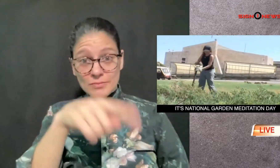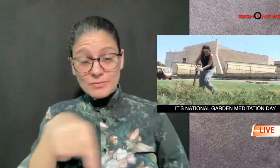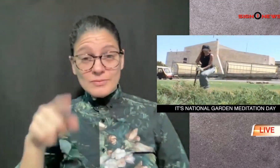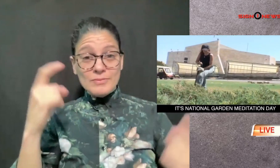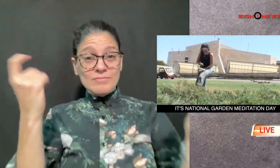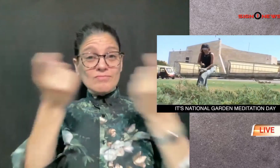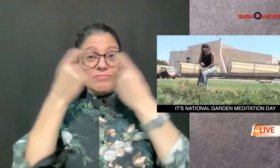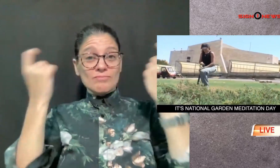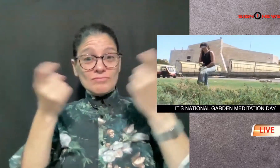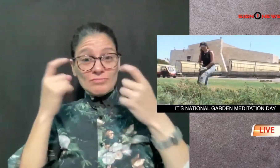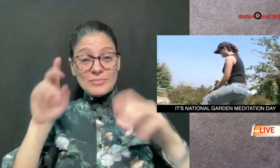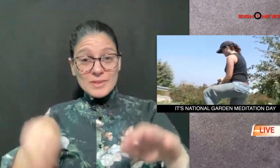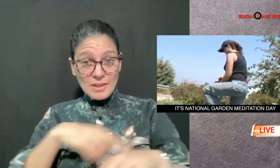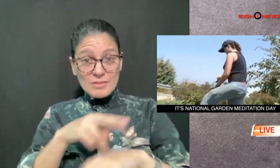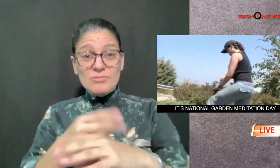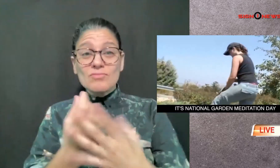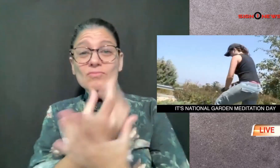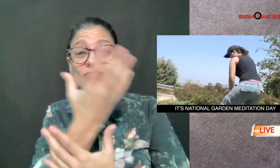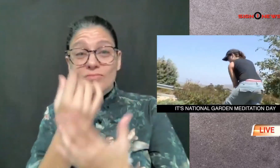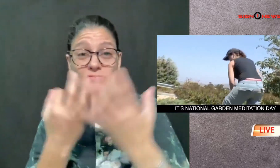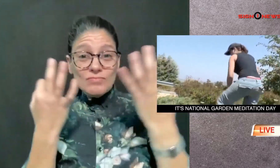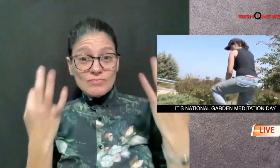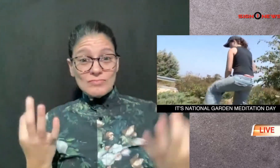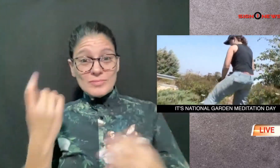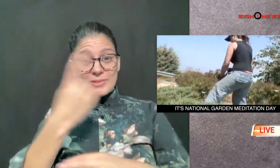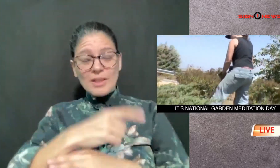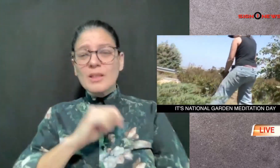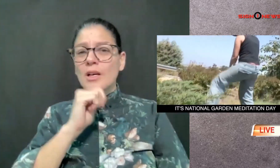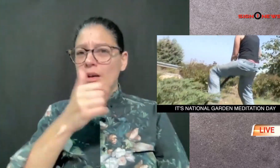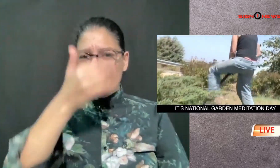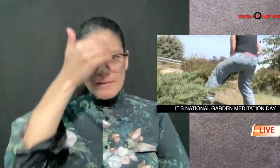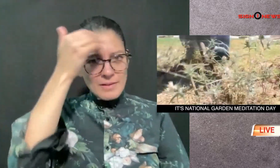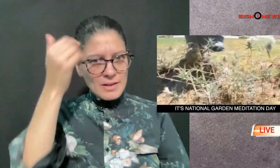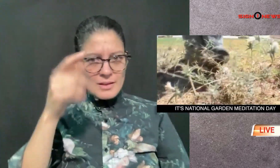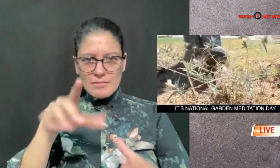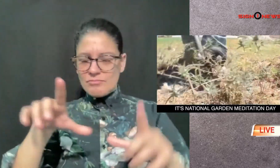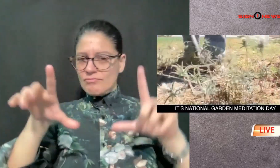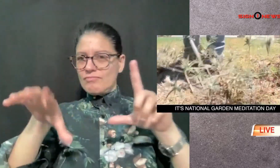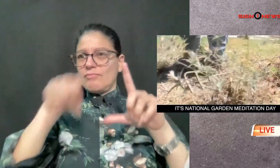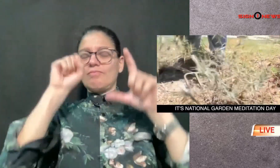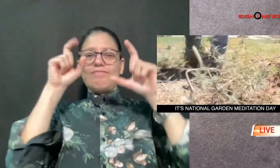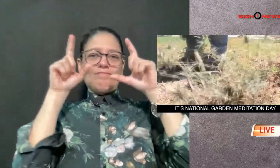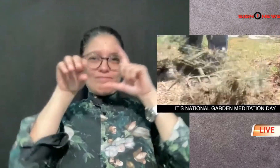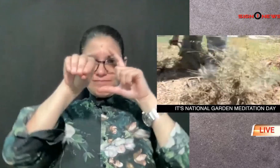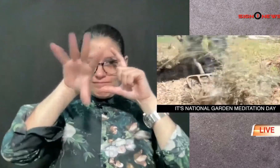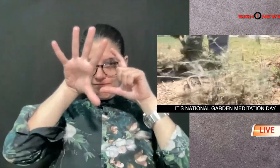if you are celebrating national garden and meditation day don't forget to take a picture